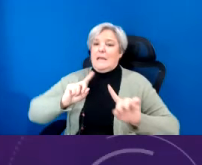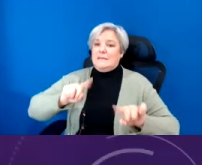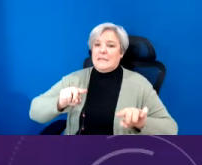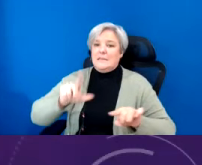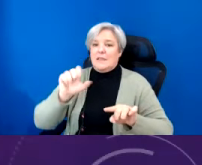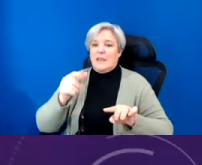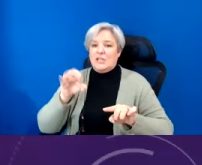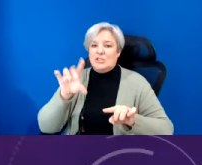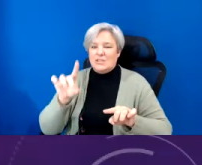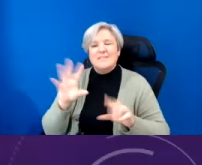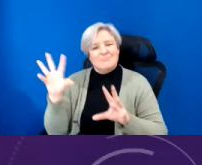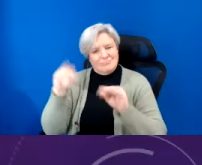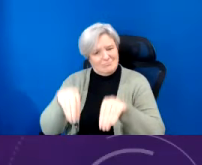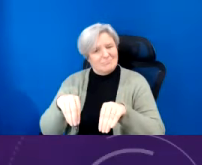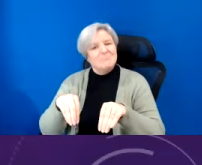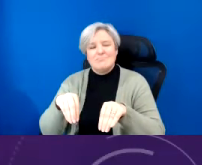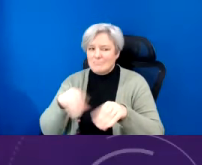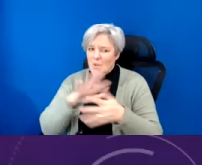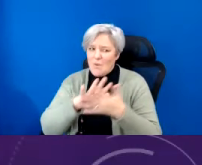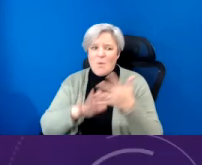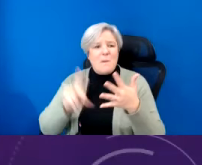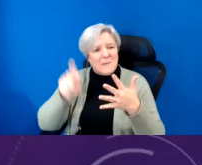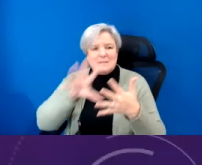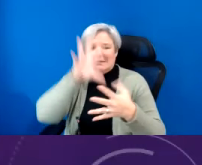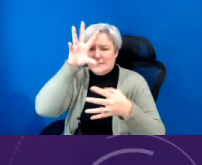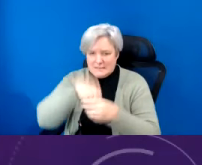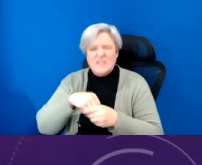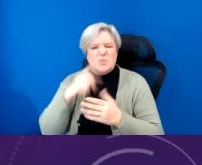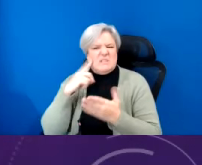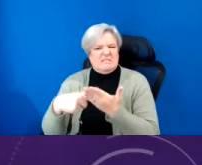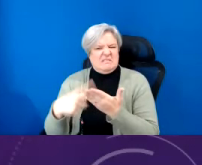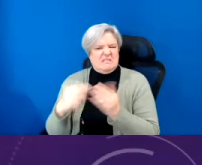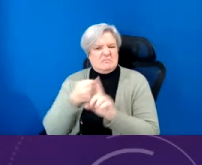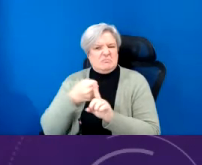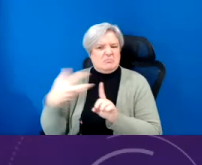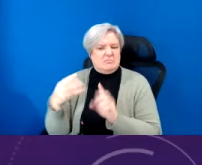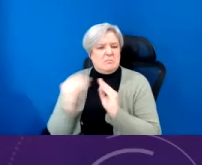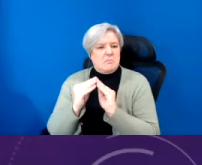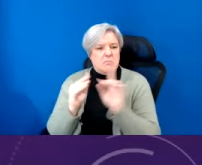needs to be included in, and we'll get more into those details later. And then a final letter grade